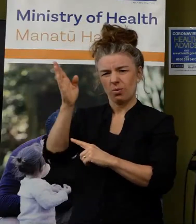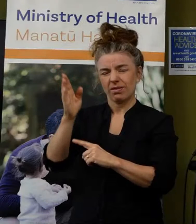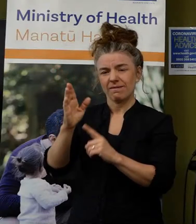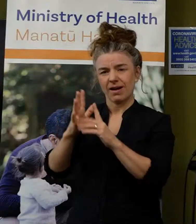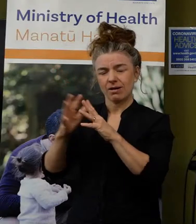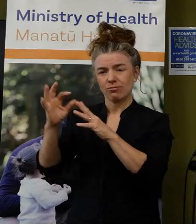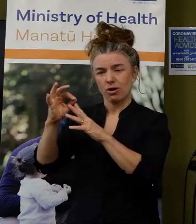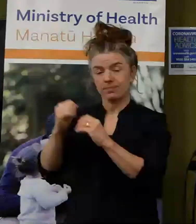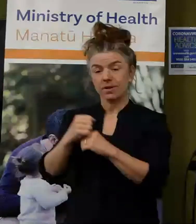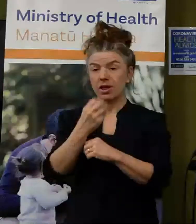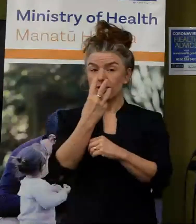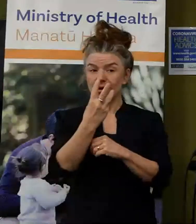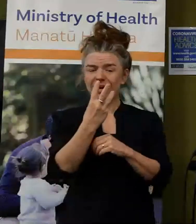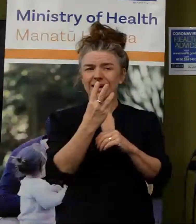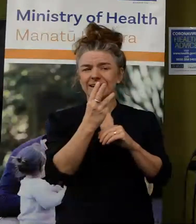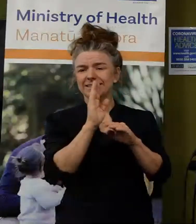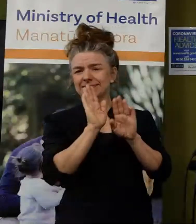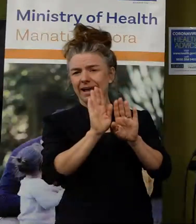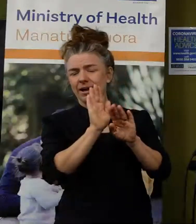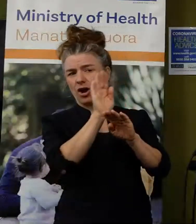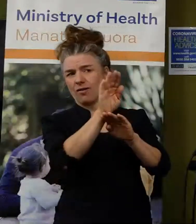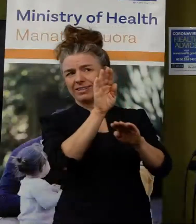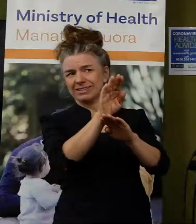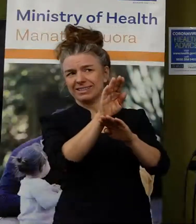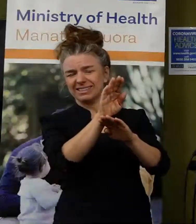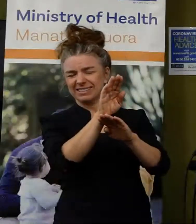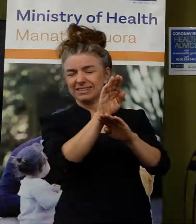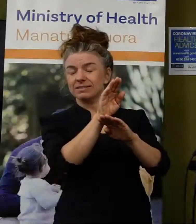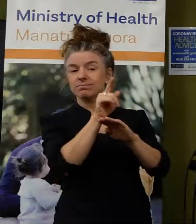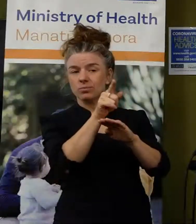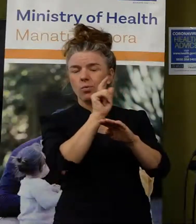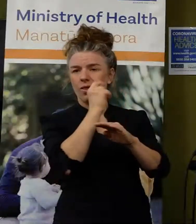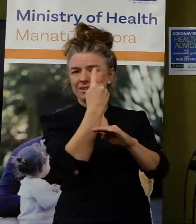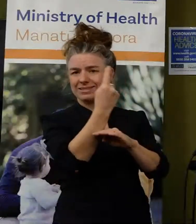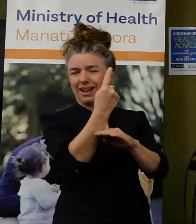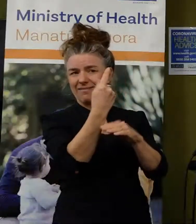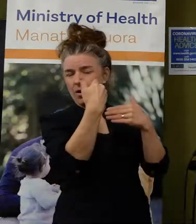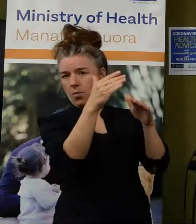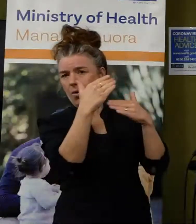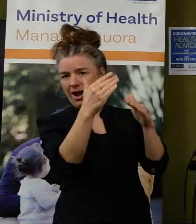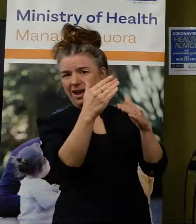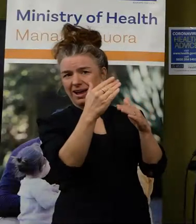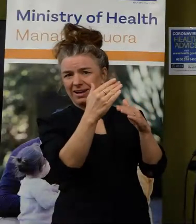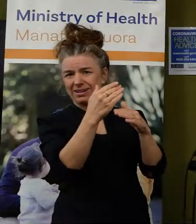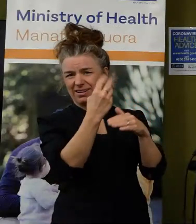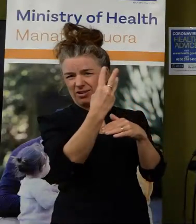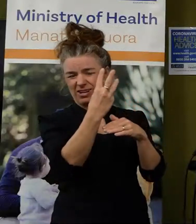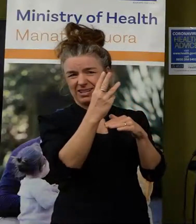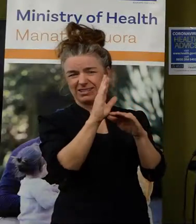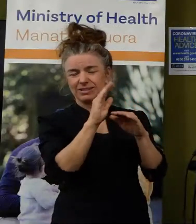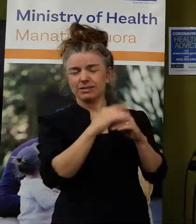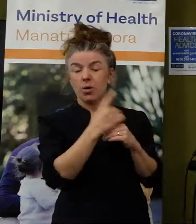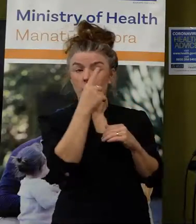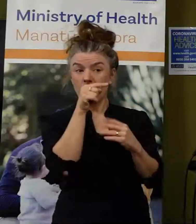Zealand for that 14-day self-isolation period. One of those people actually is resident in Hong Kong